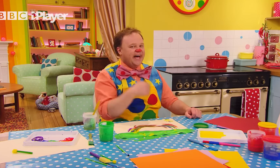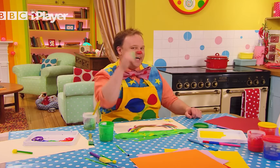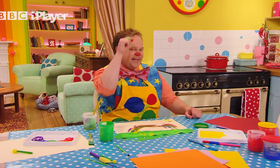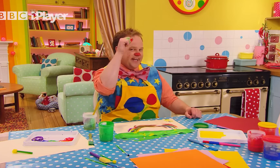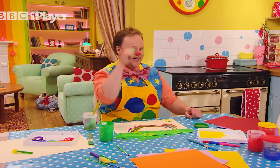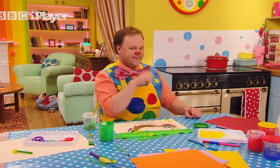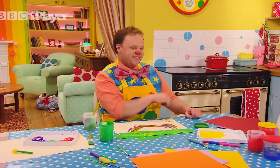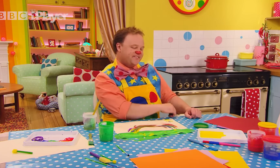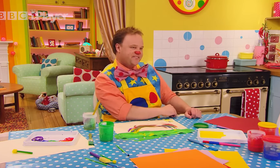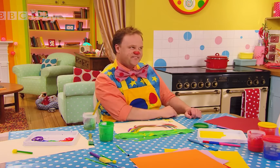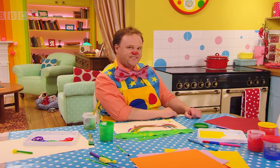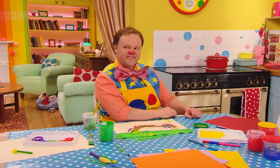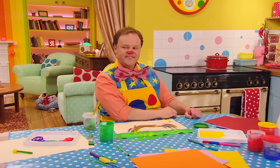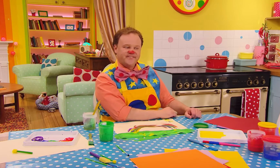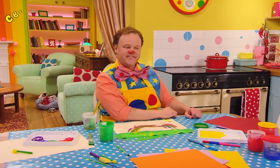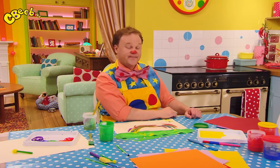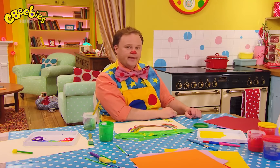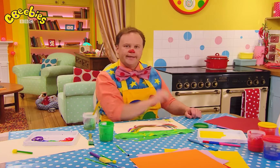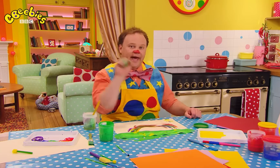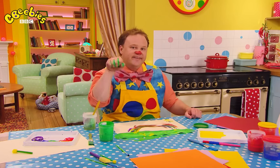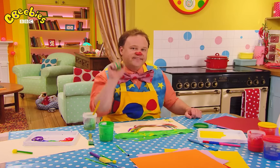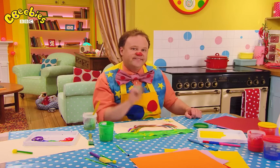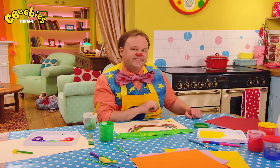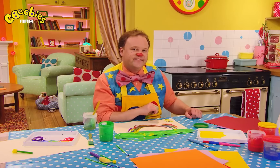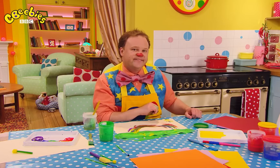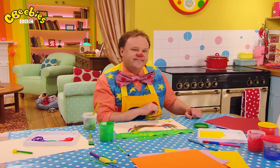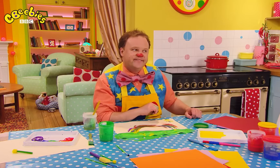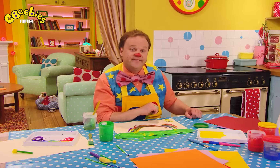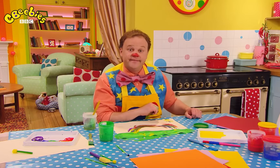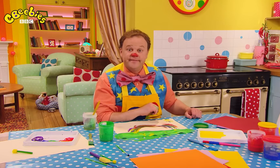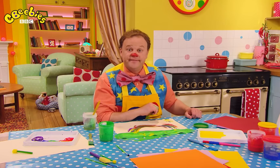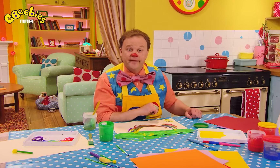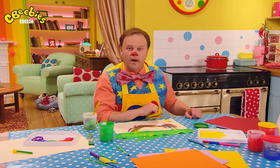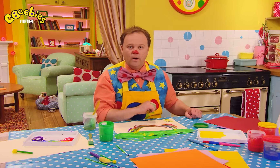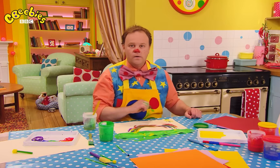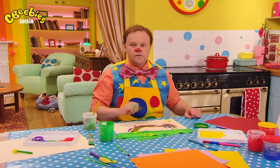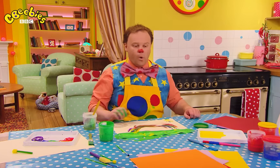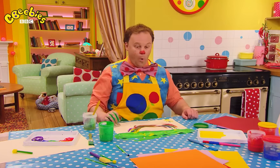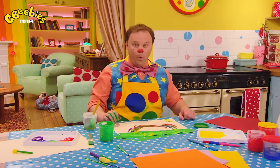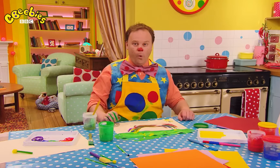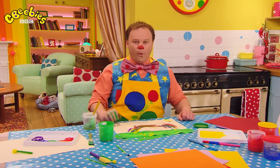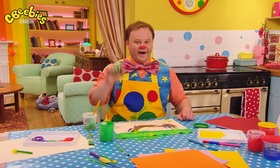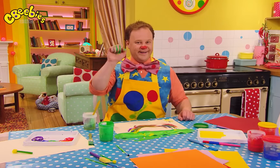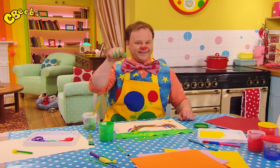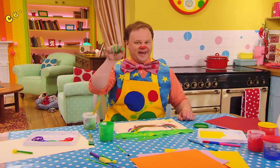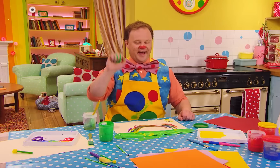i know mr tumble yes please could you show us the sign for rainbow oh yes